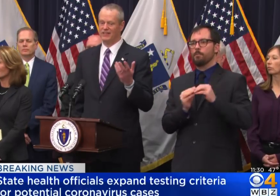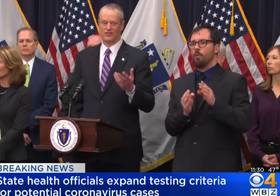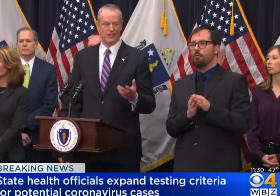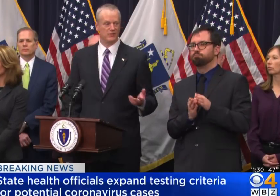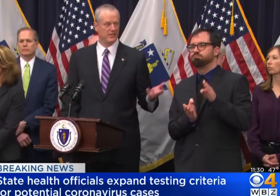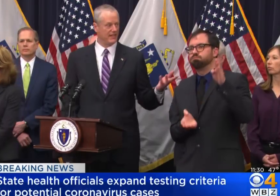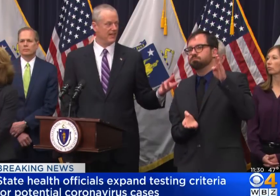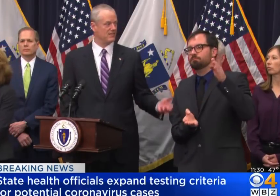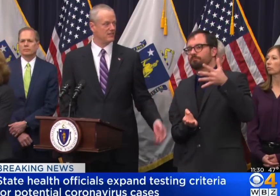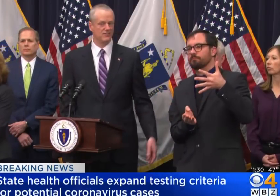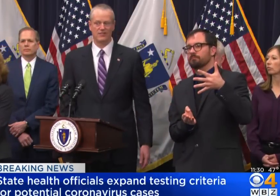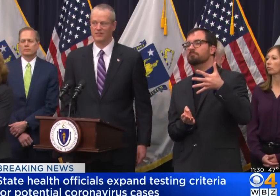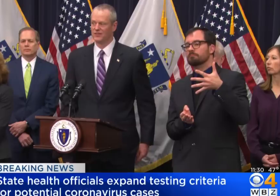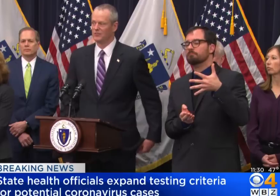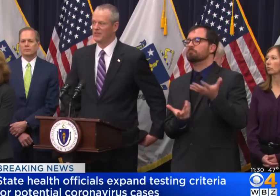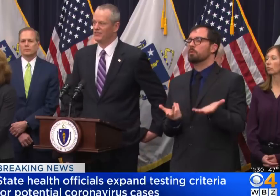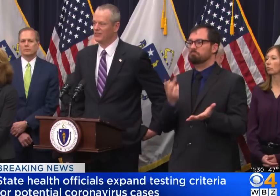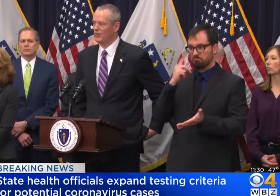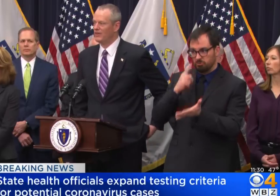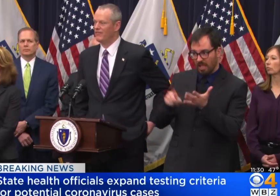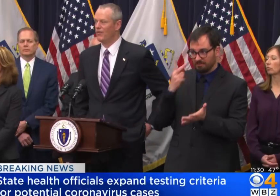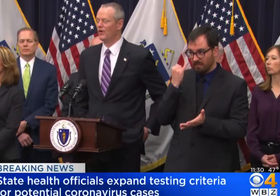YOU GOT TESTED BASED ON THE